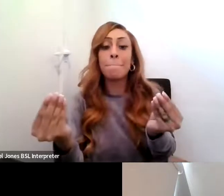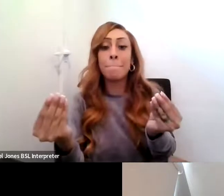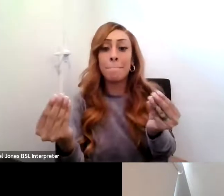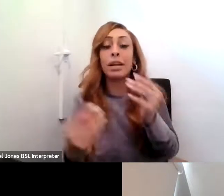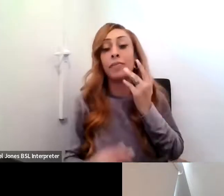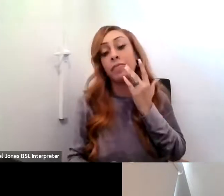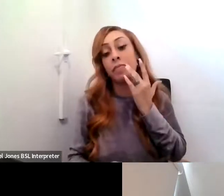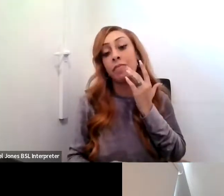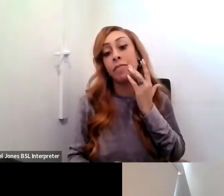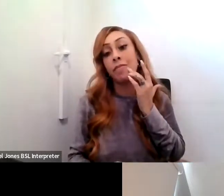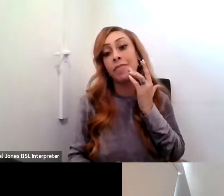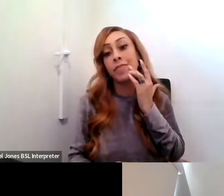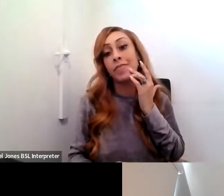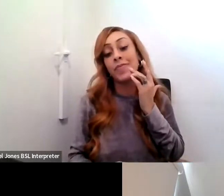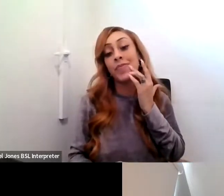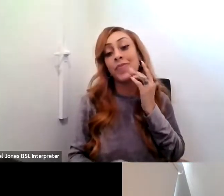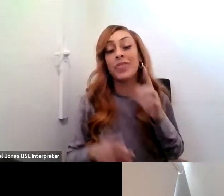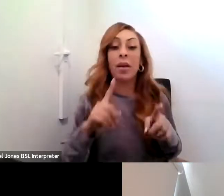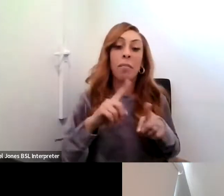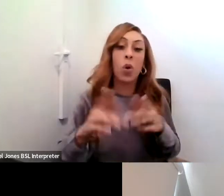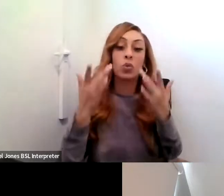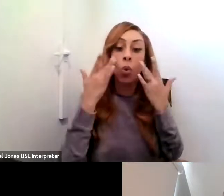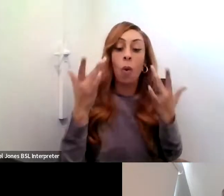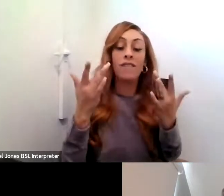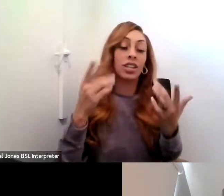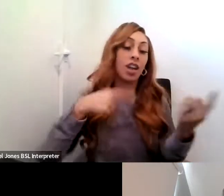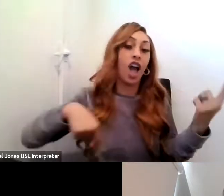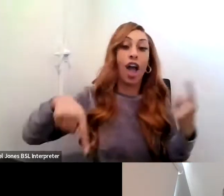and I think perhaps most obviously they have been around the accessibility.